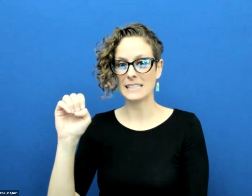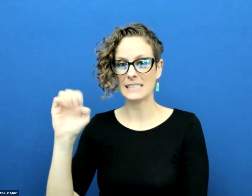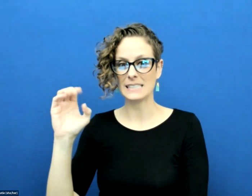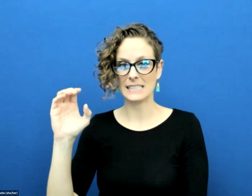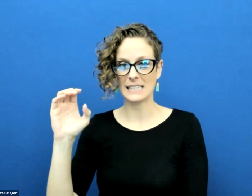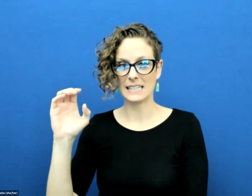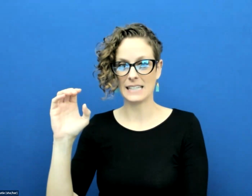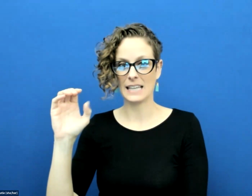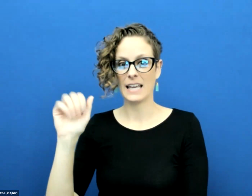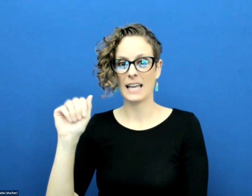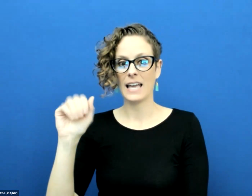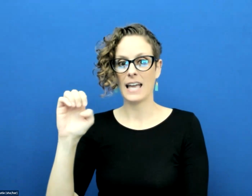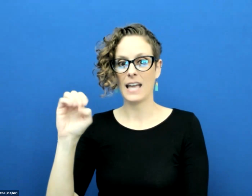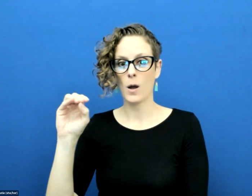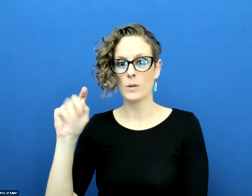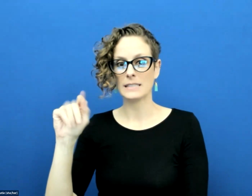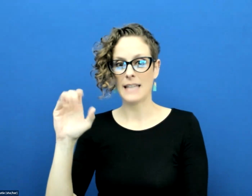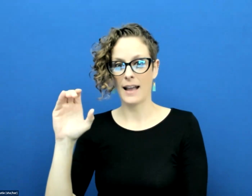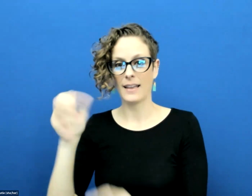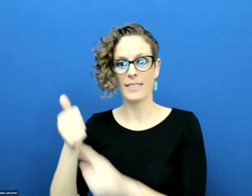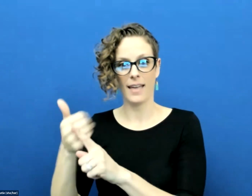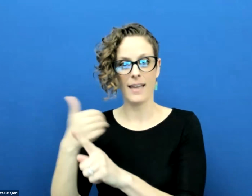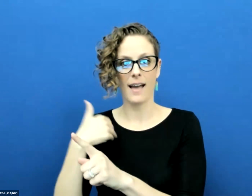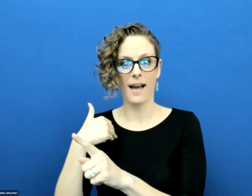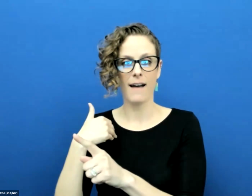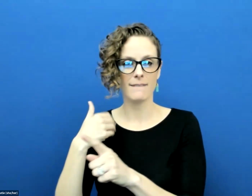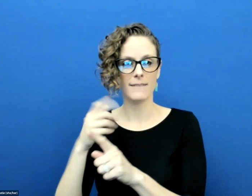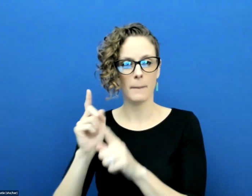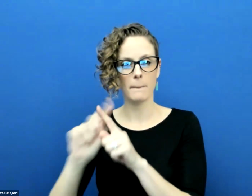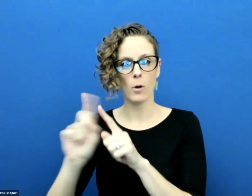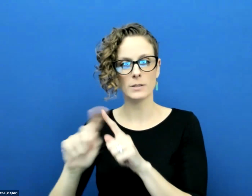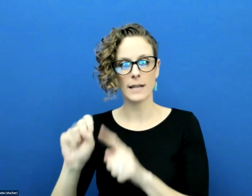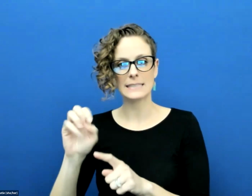aotech and they've got this multi-sensor that will detect vibrations as well